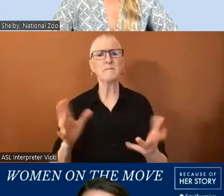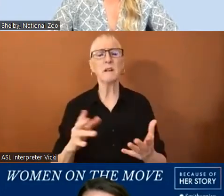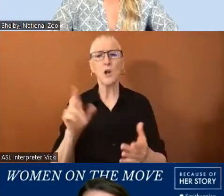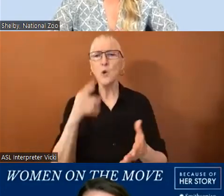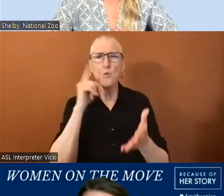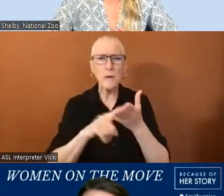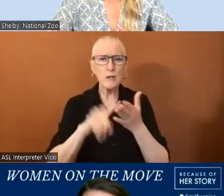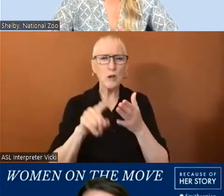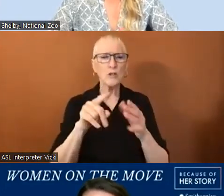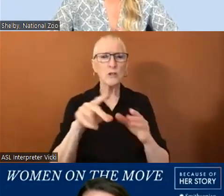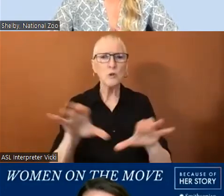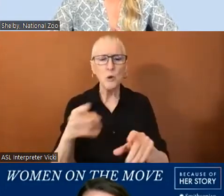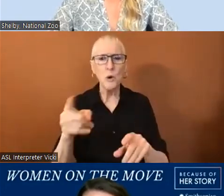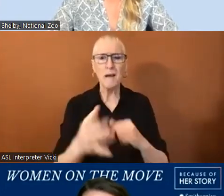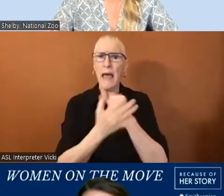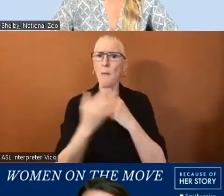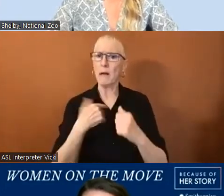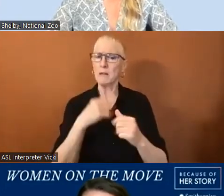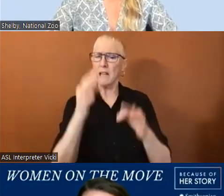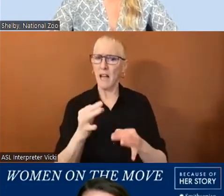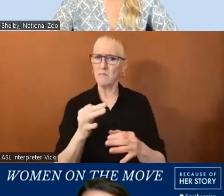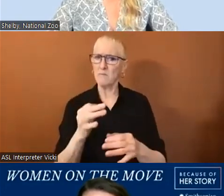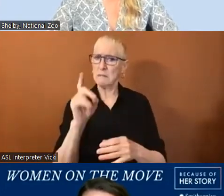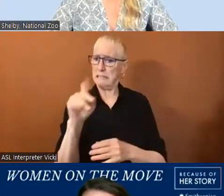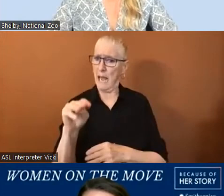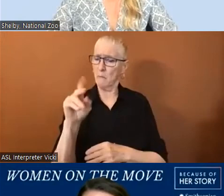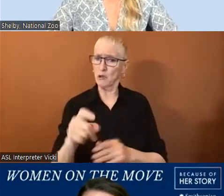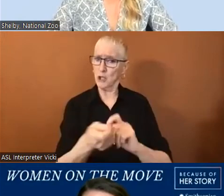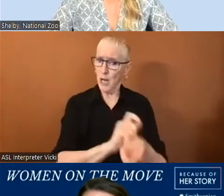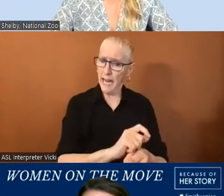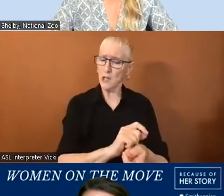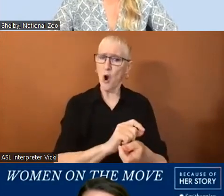can help us decide if dams need to be changed or removed so that we can bring the species back.